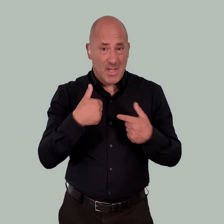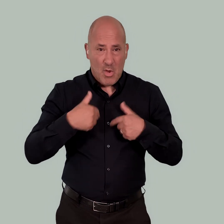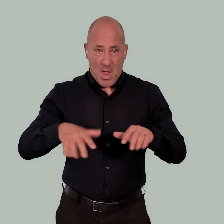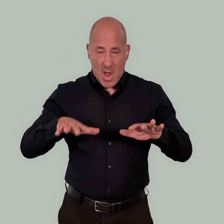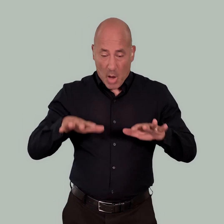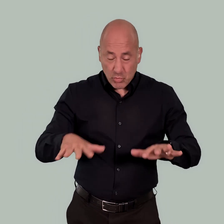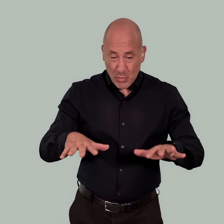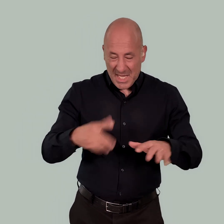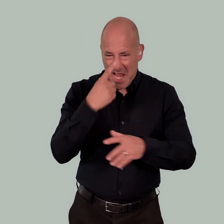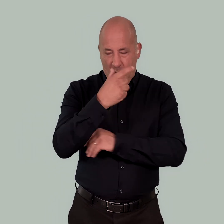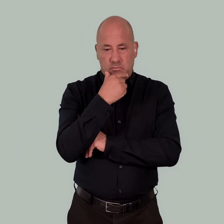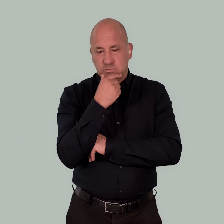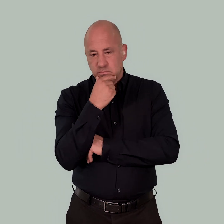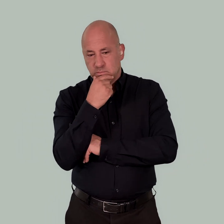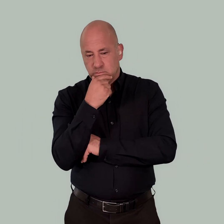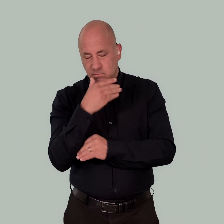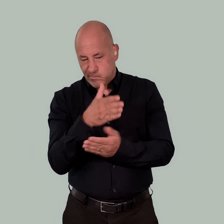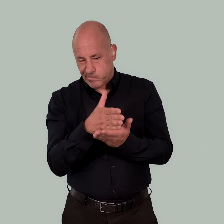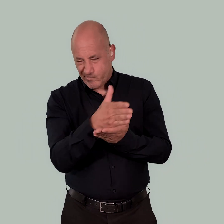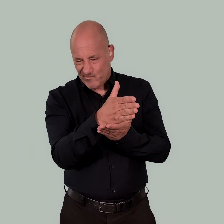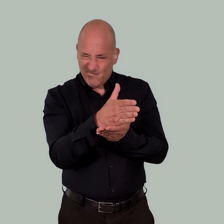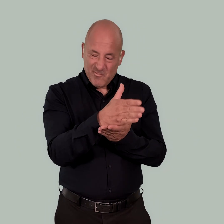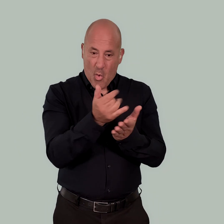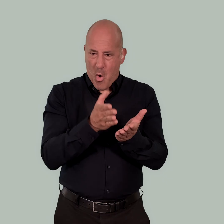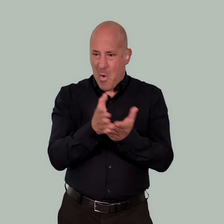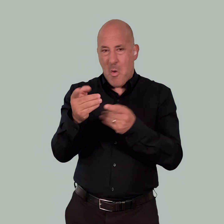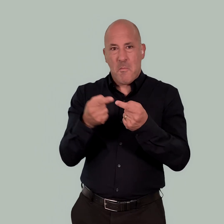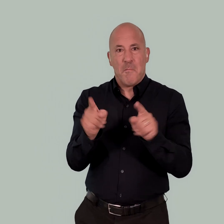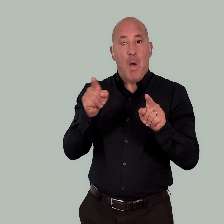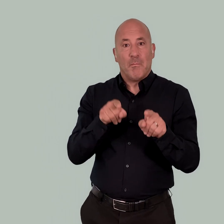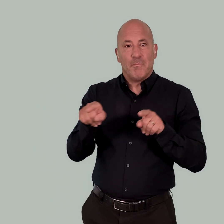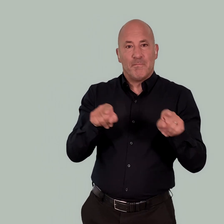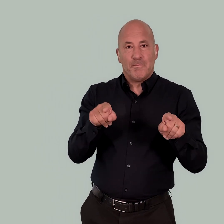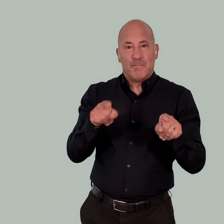Our country can choose differently.